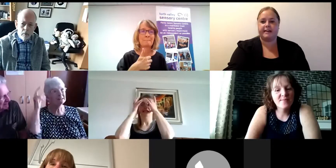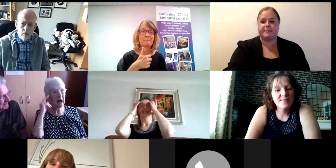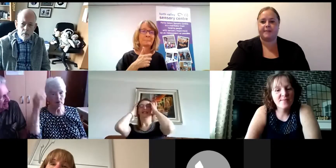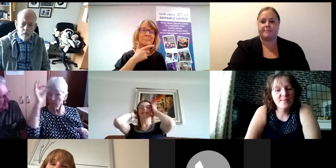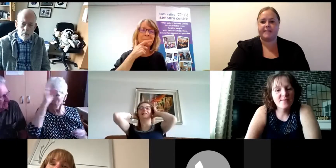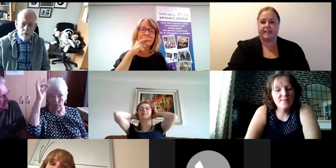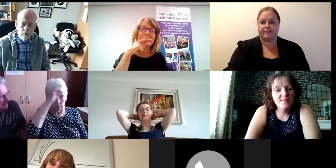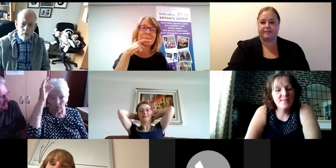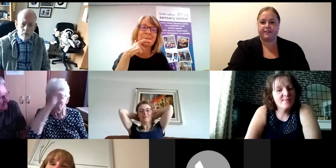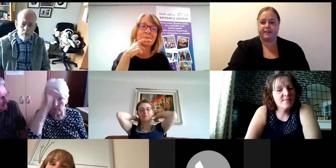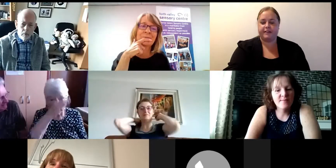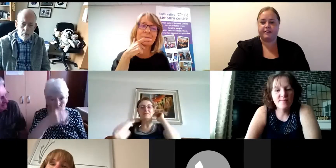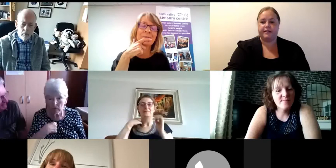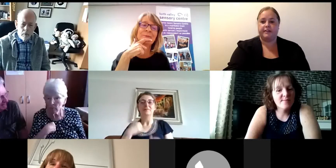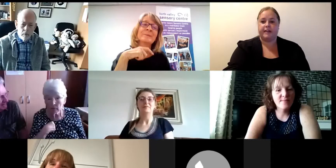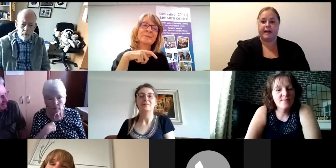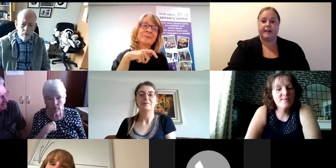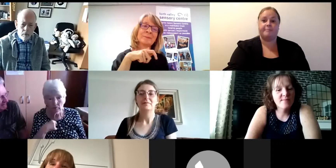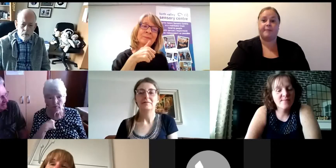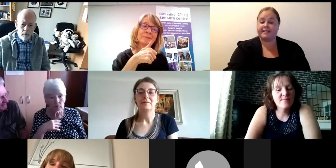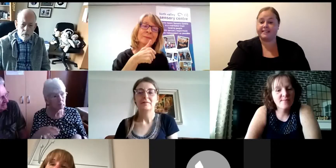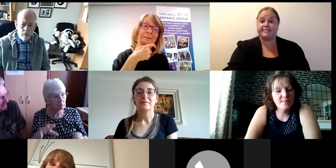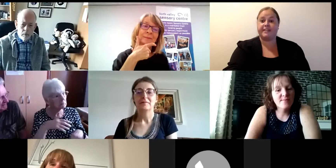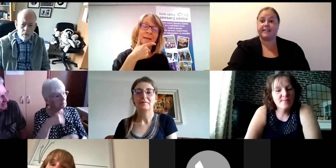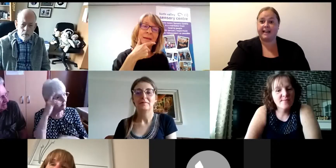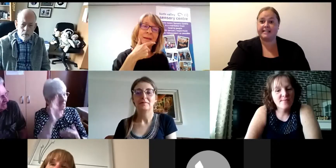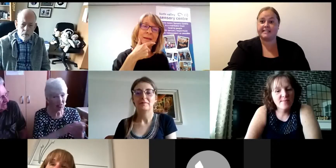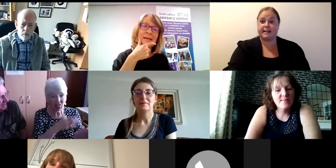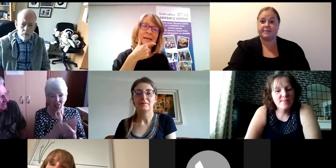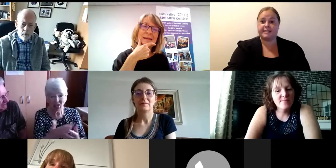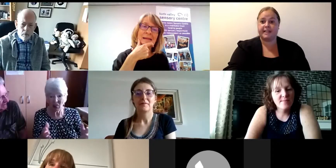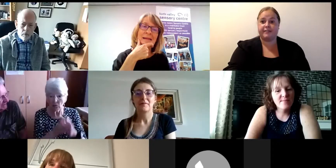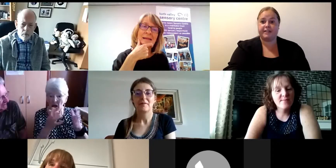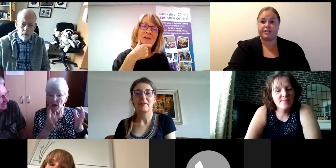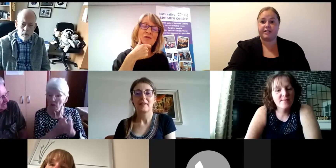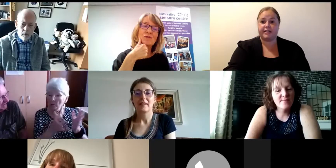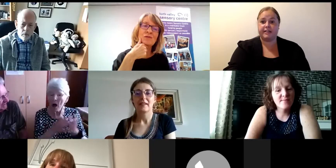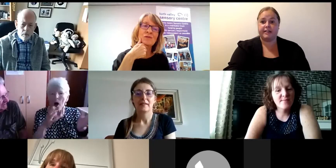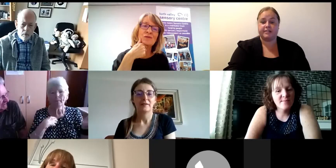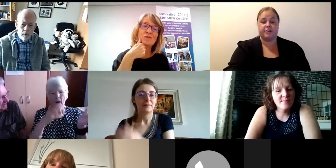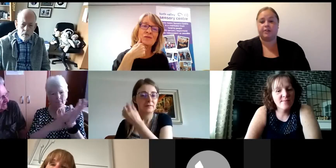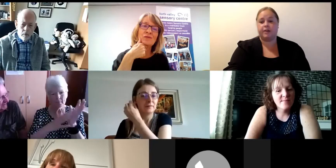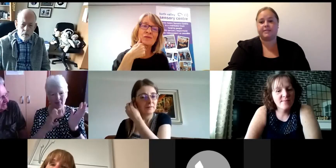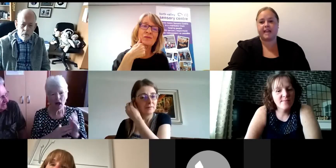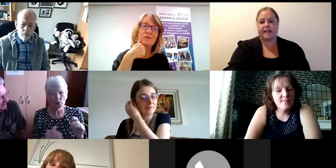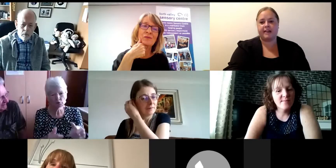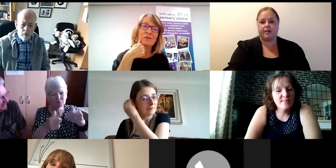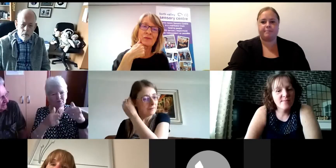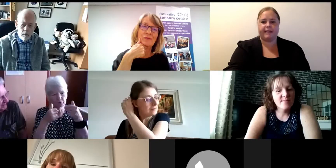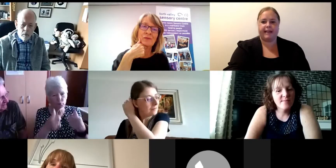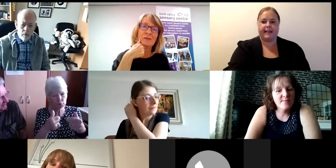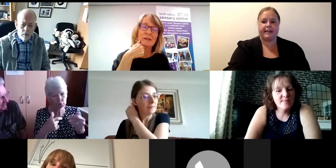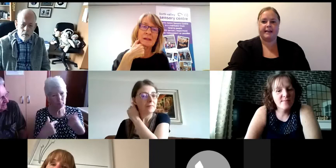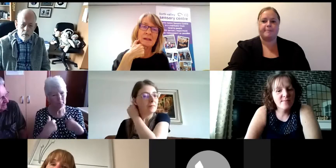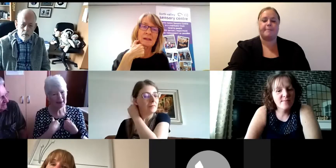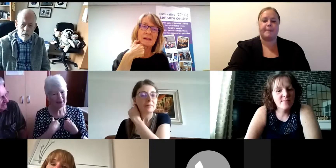but they didn't realise that I was deaf initially so I would carry on playing but my mum